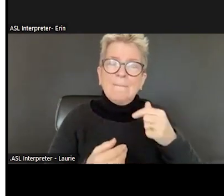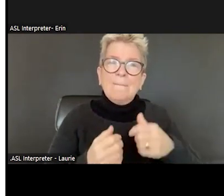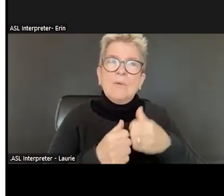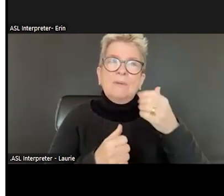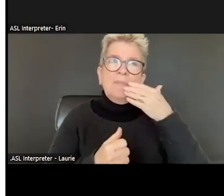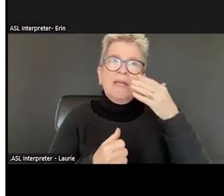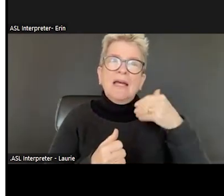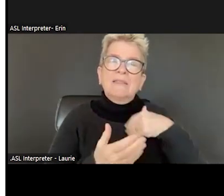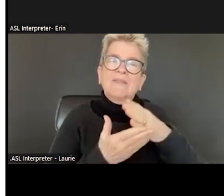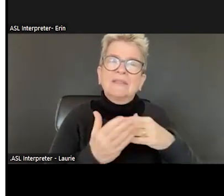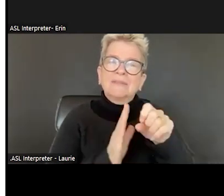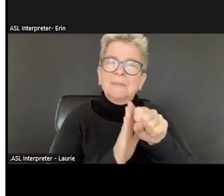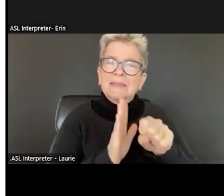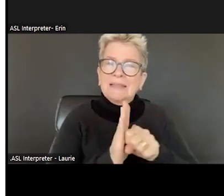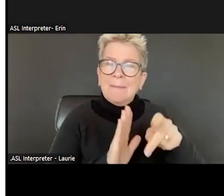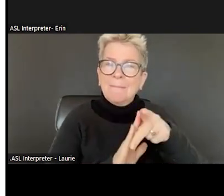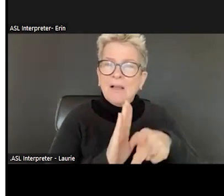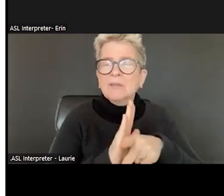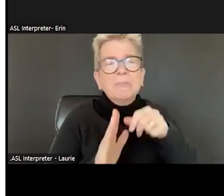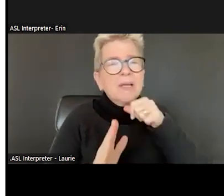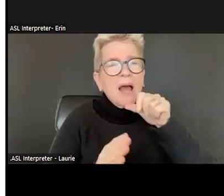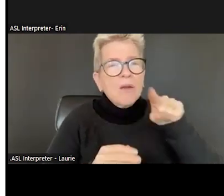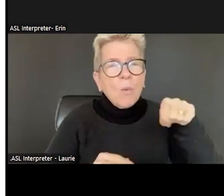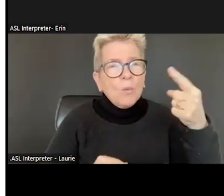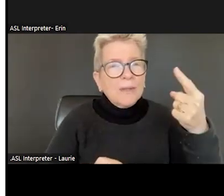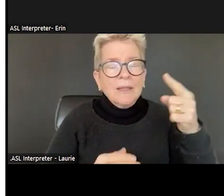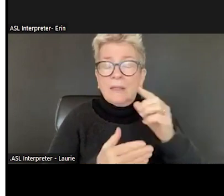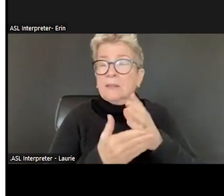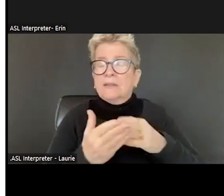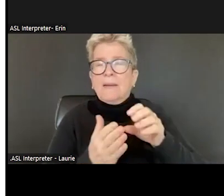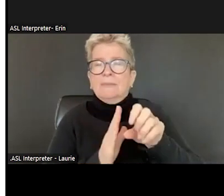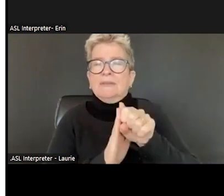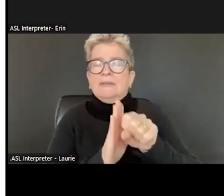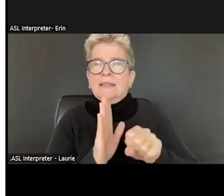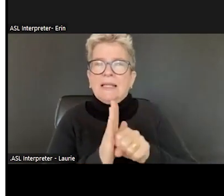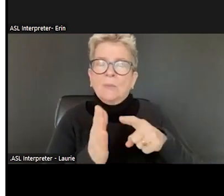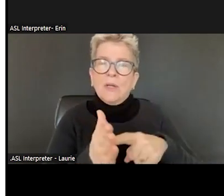but not entirely. A lot of states have schools that are requiring them even when they have no